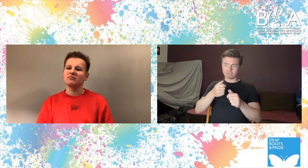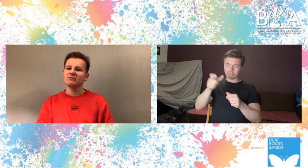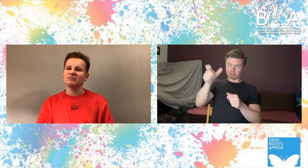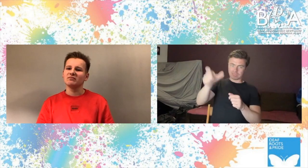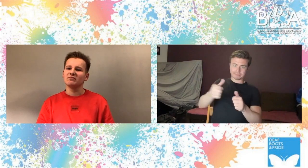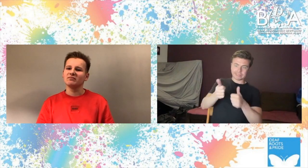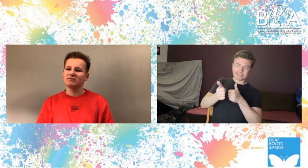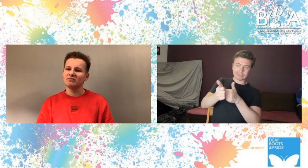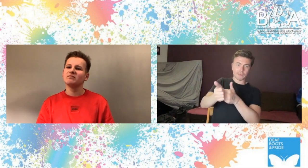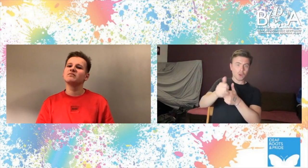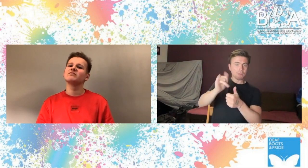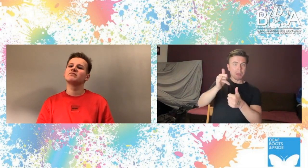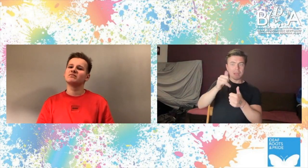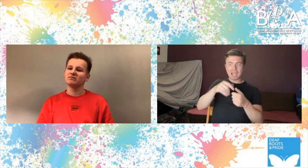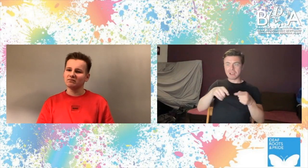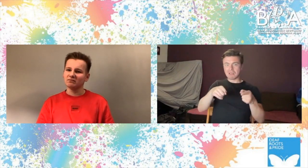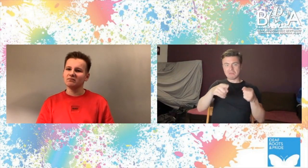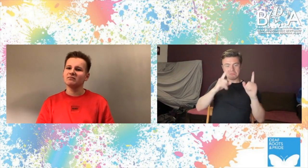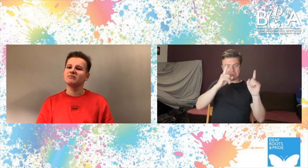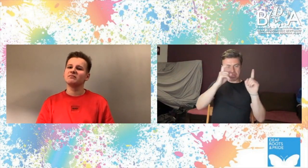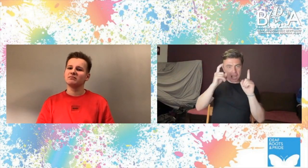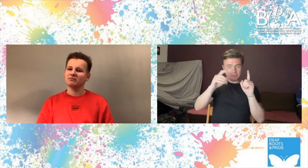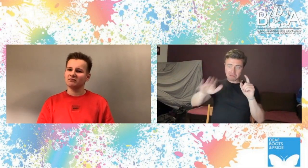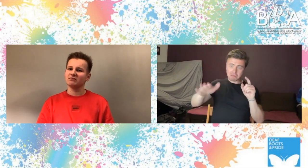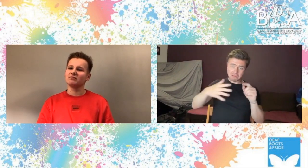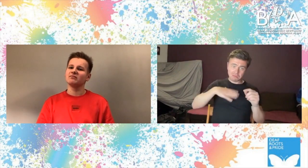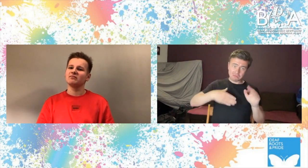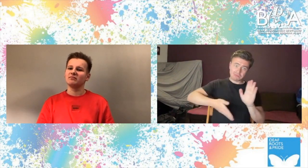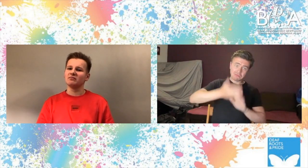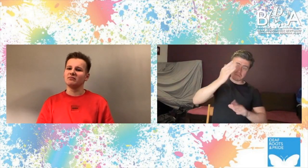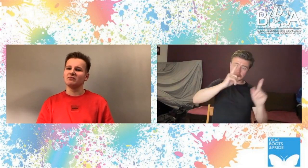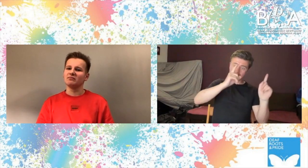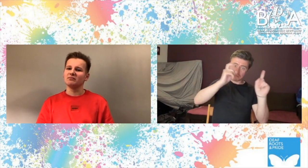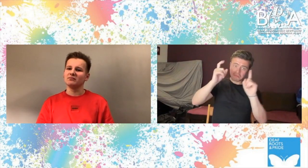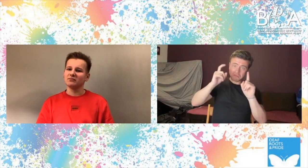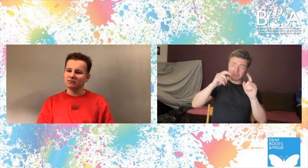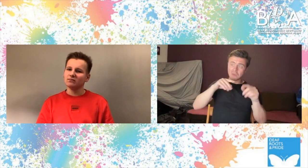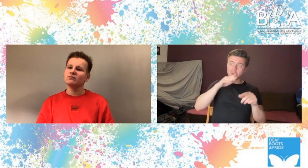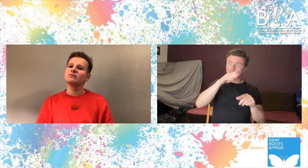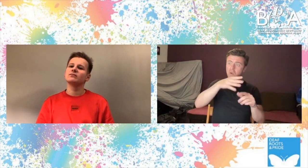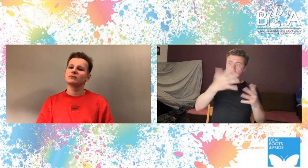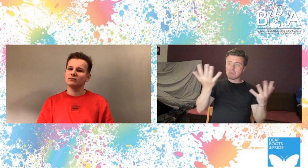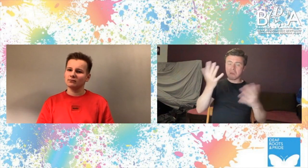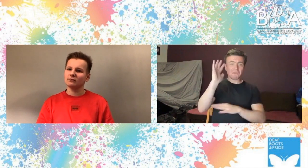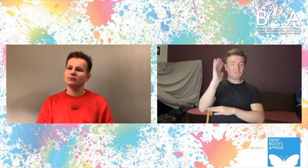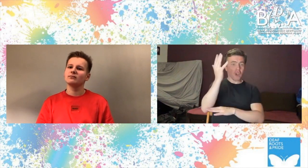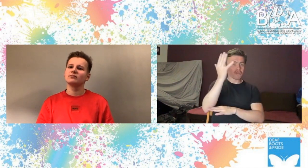maybe find somebody who might go out taking photographs with you. Go out for forest